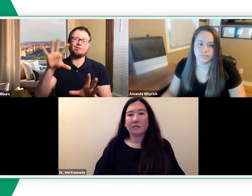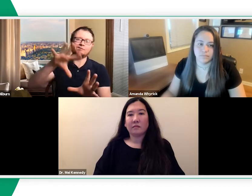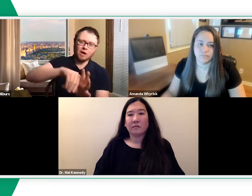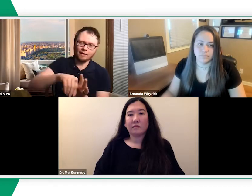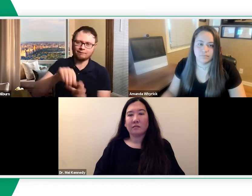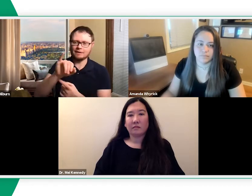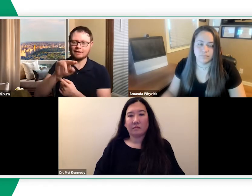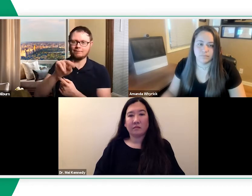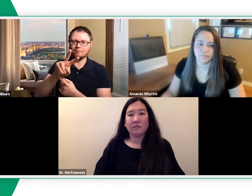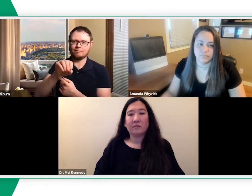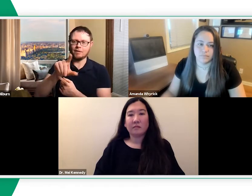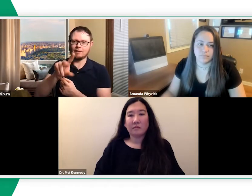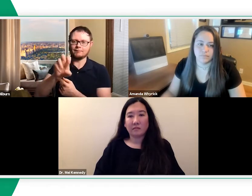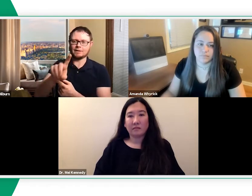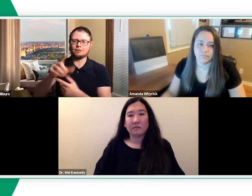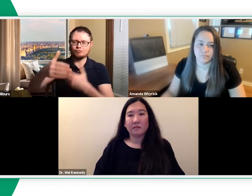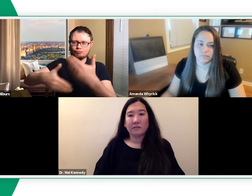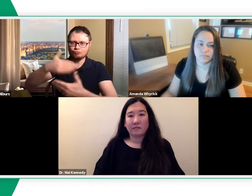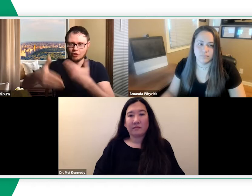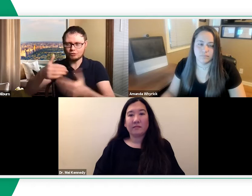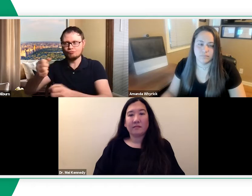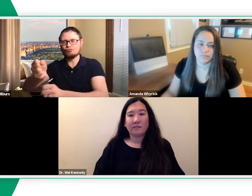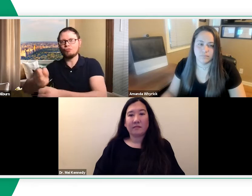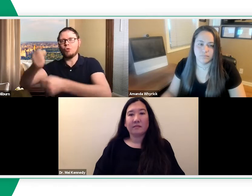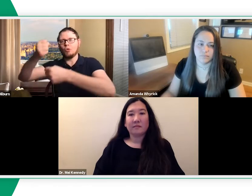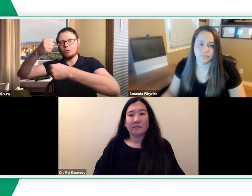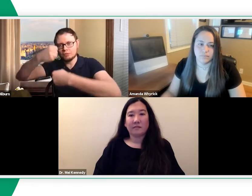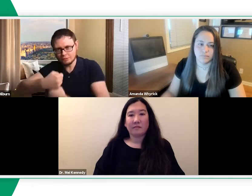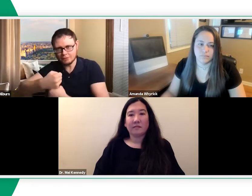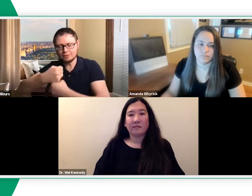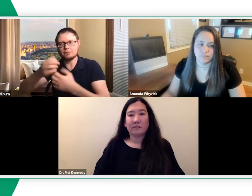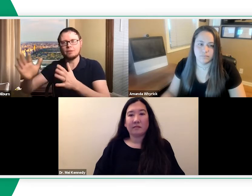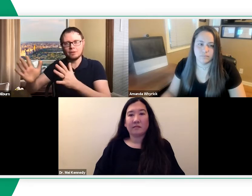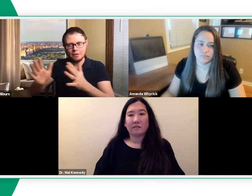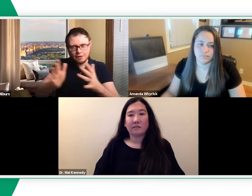So here you see how it is that we make our toolkits – the involvement of the process,